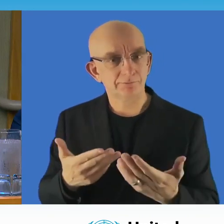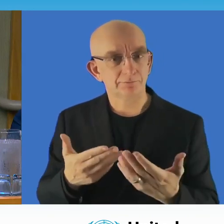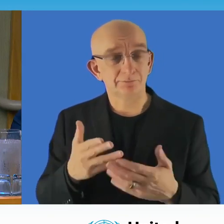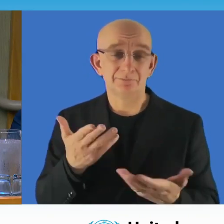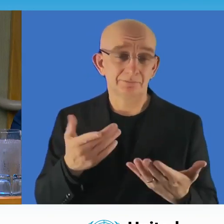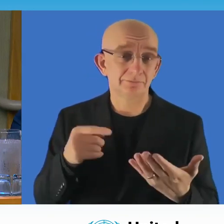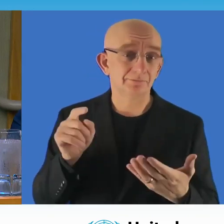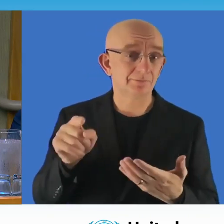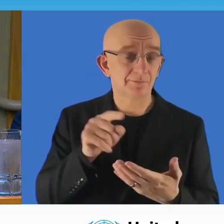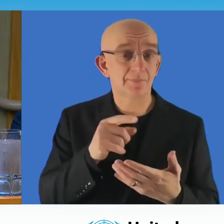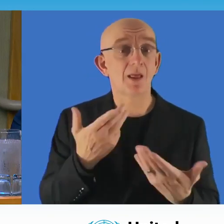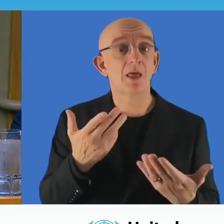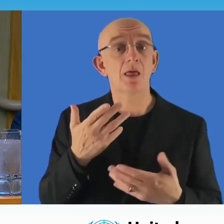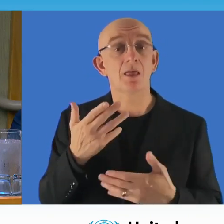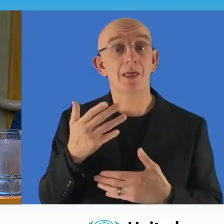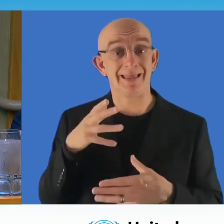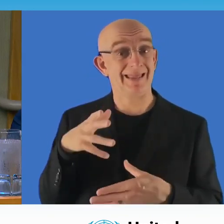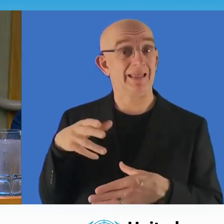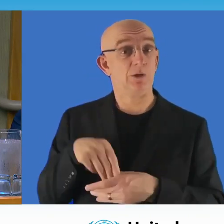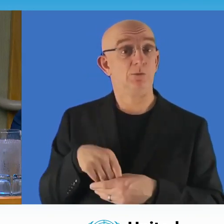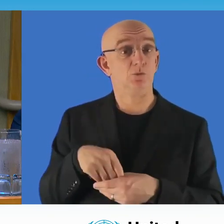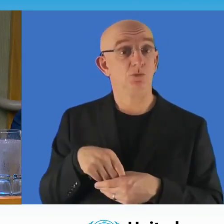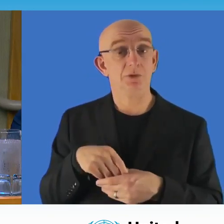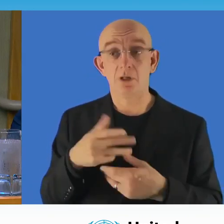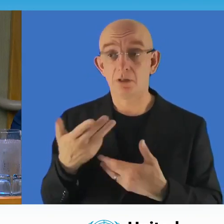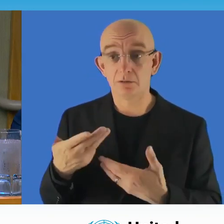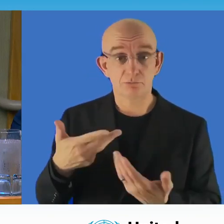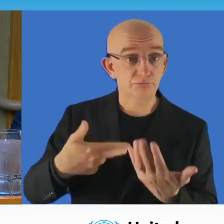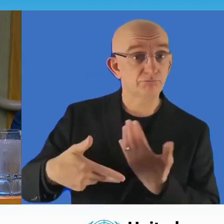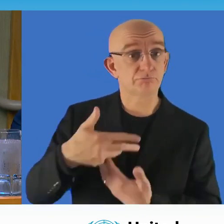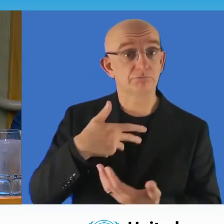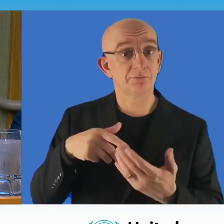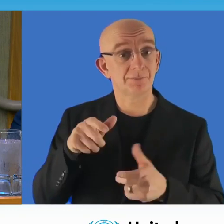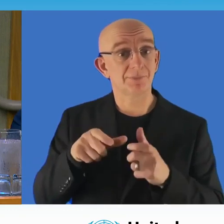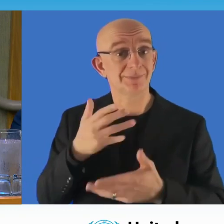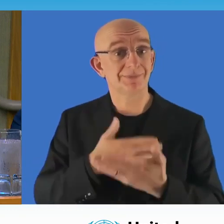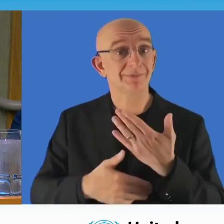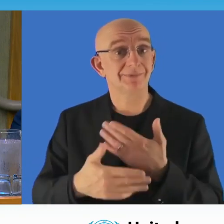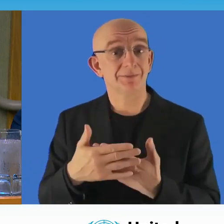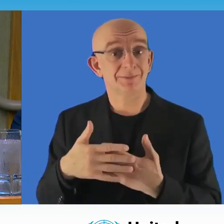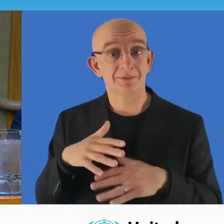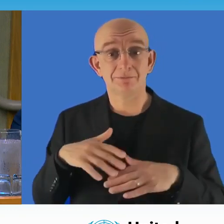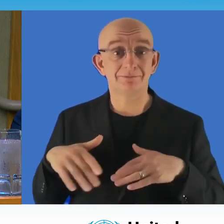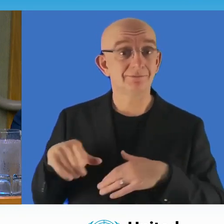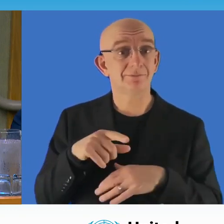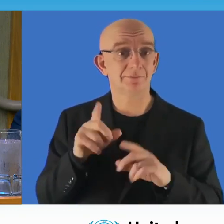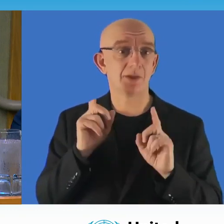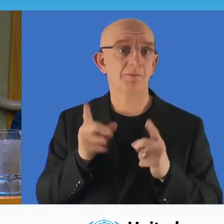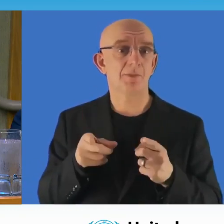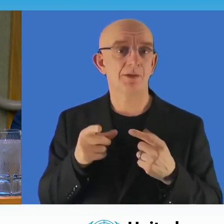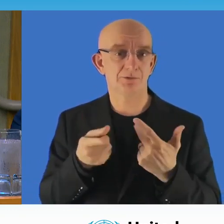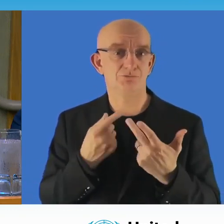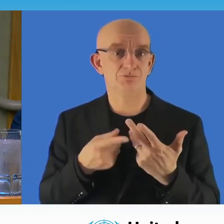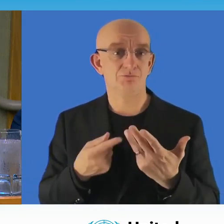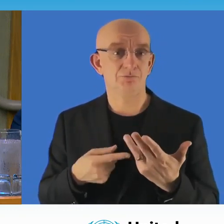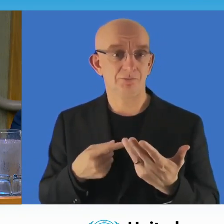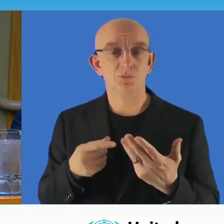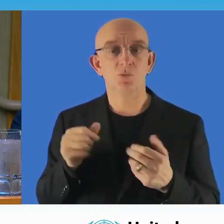the communities on an equal basis with others dear colleagues persons with disabilities and